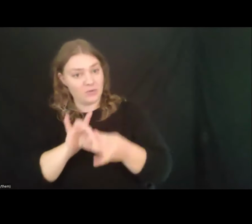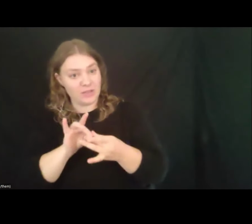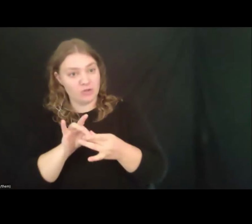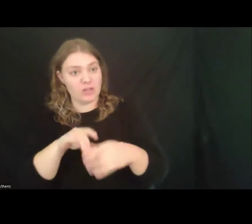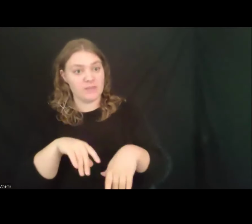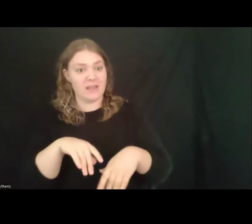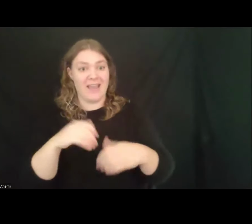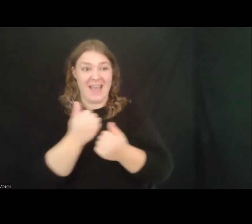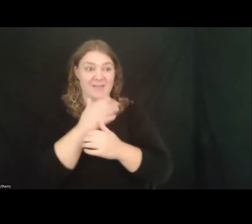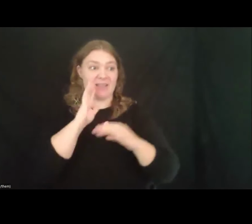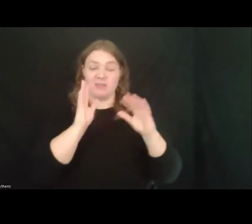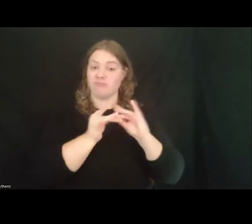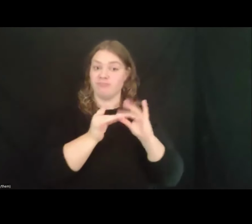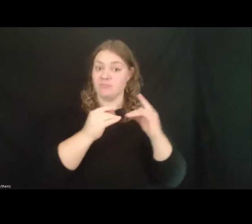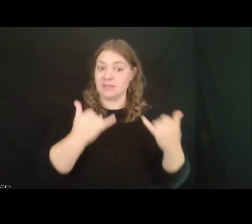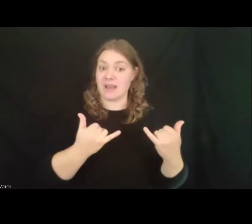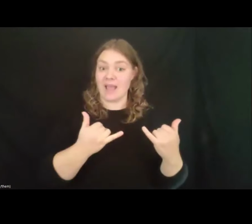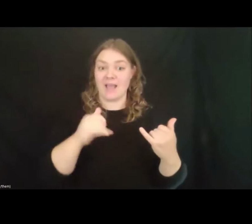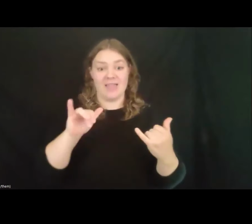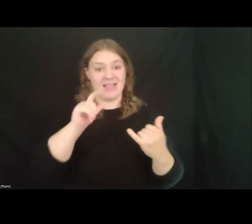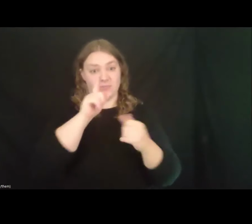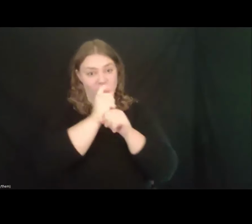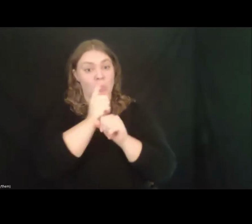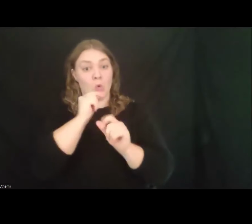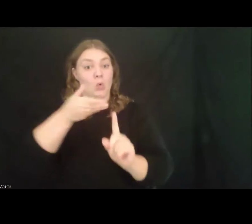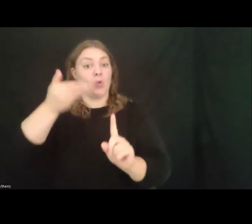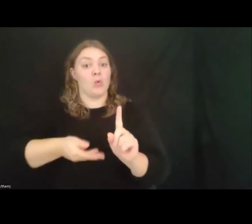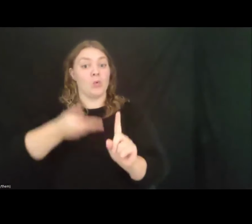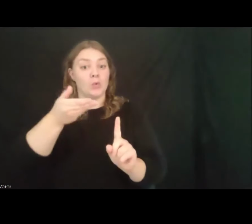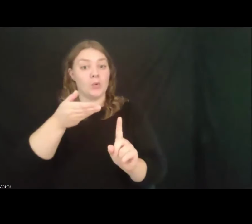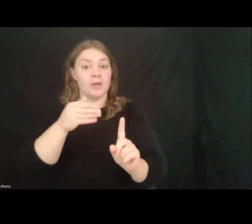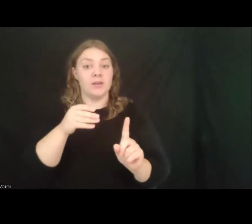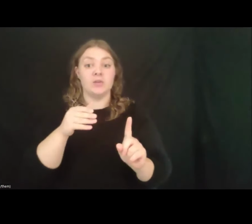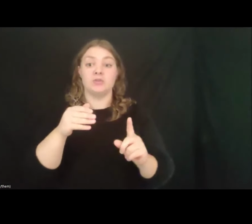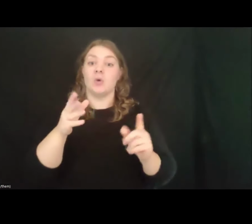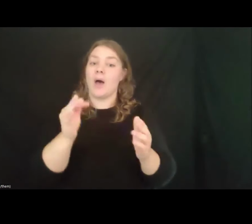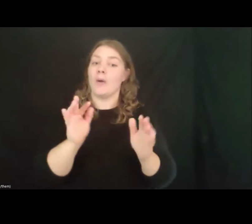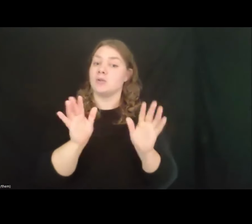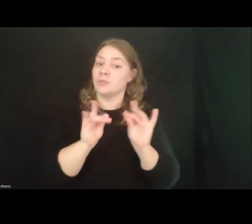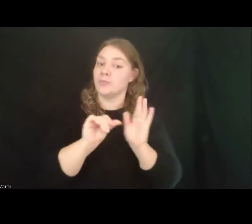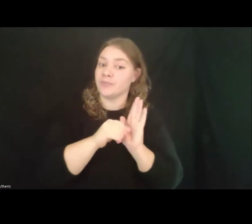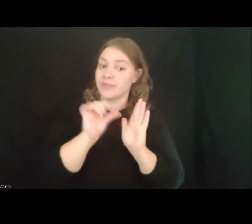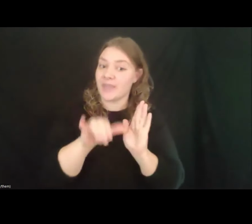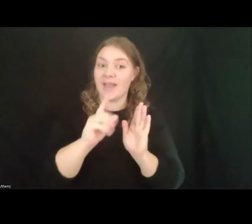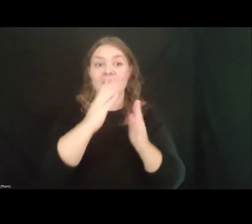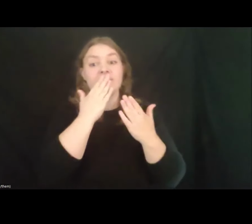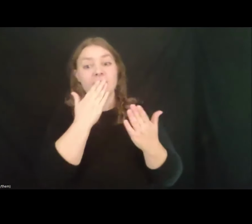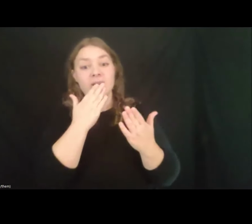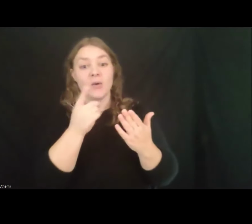today is who they are so I just want to say that and thank you I've been trying to coers them to